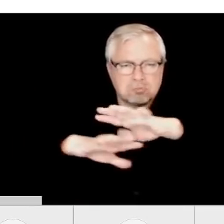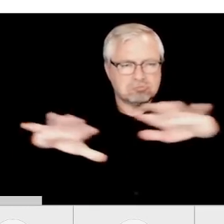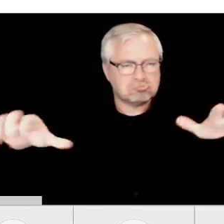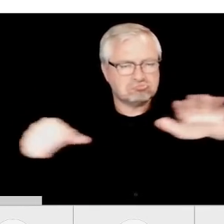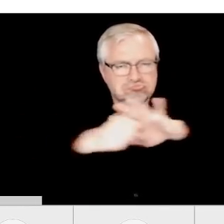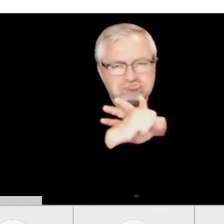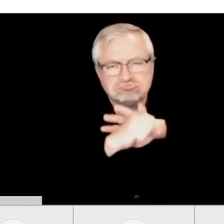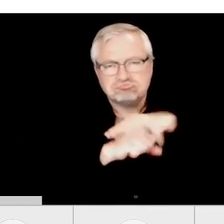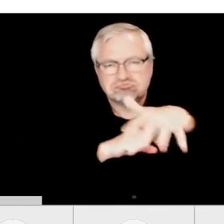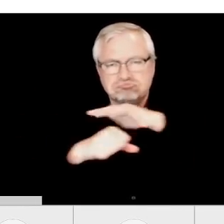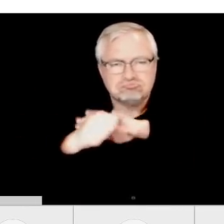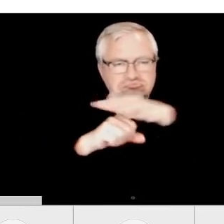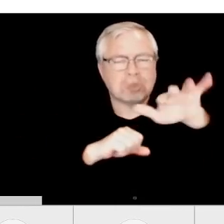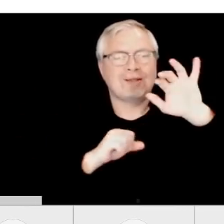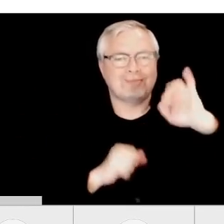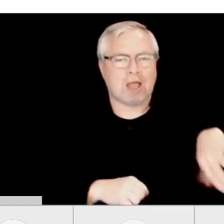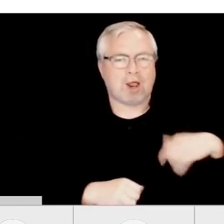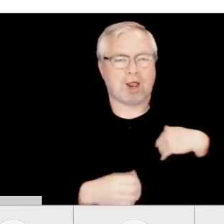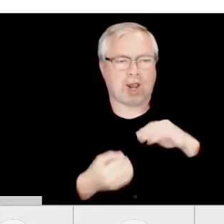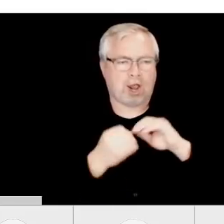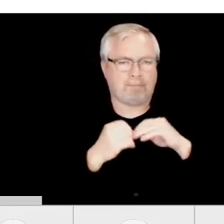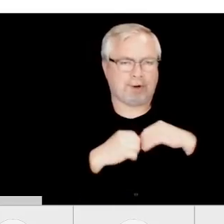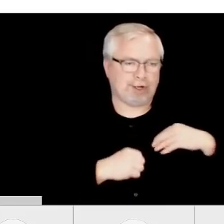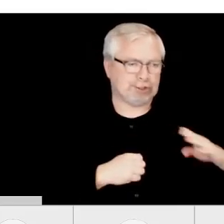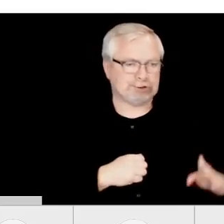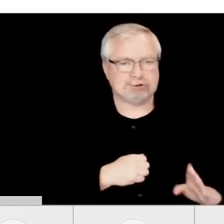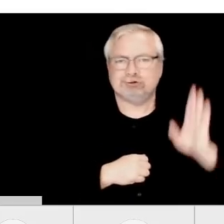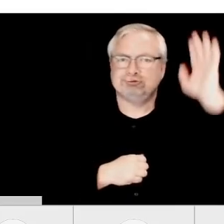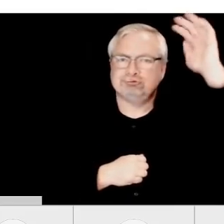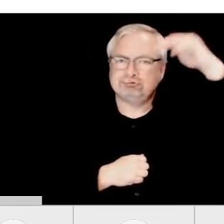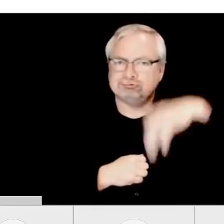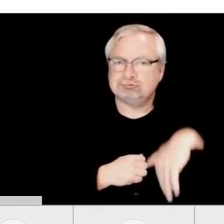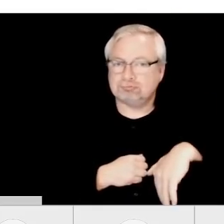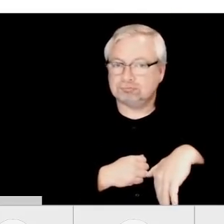And so that's where we're getting that 3,000 or 2,400 number from.